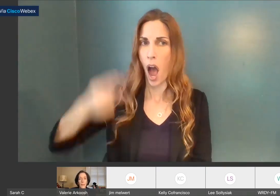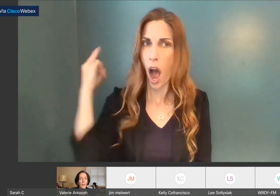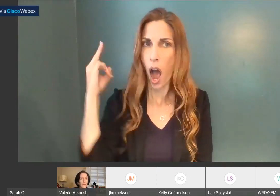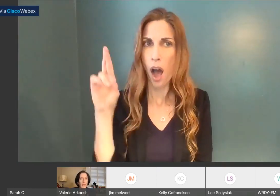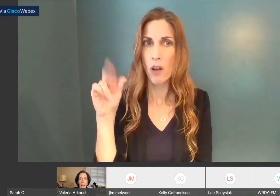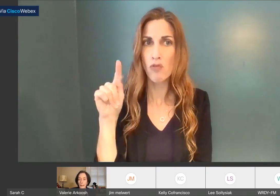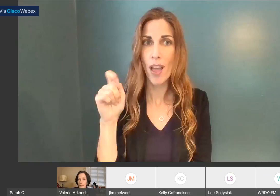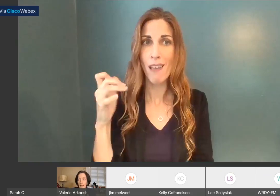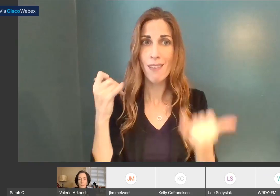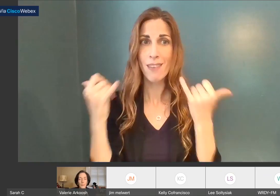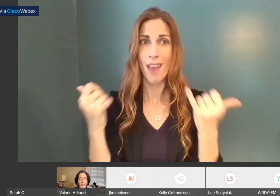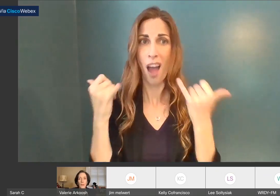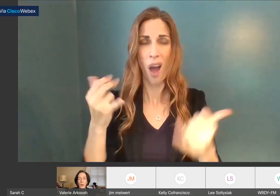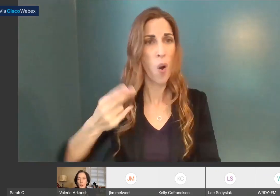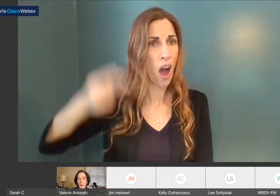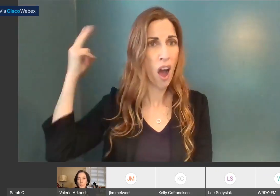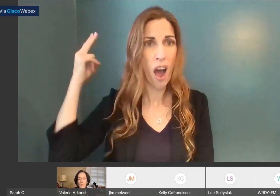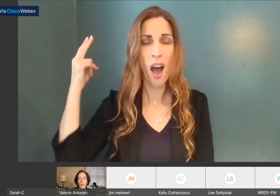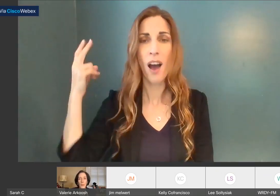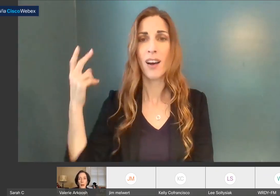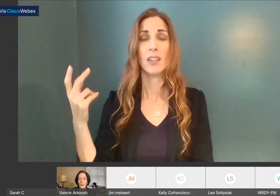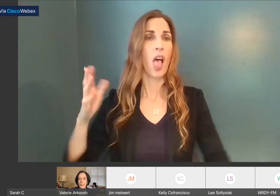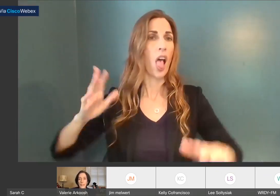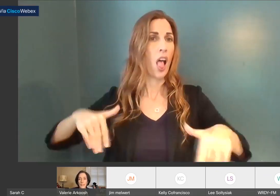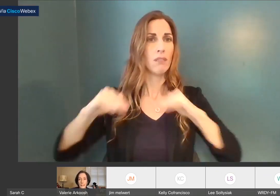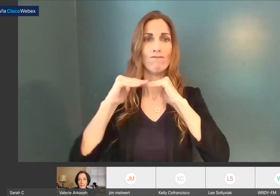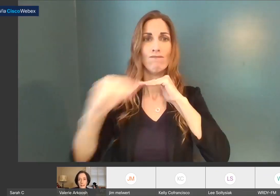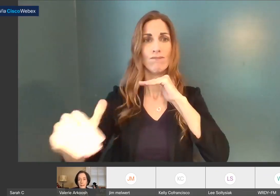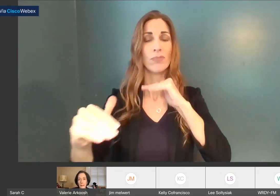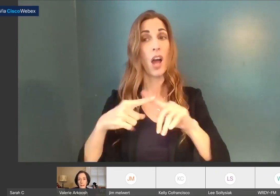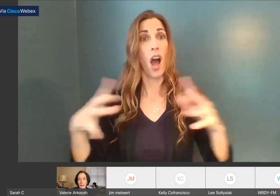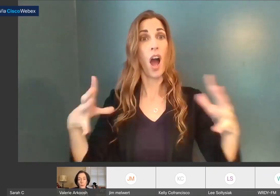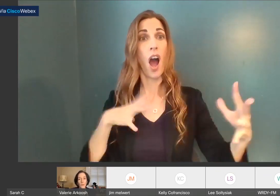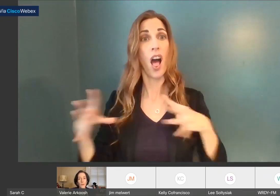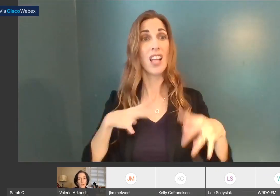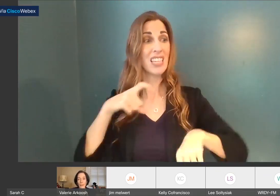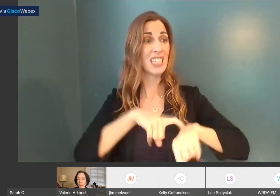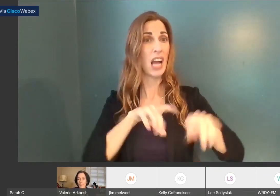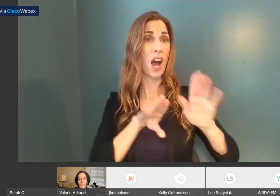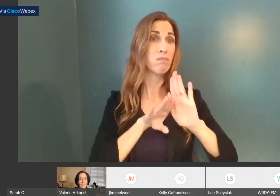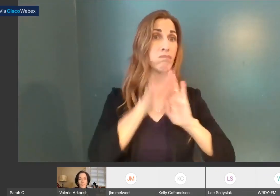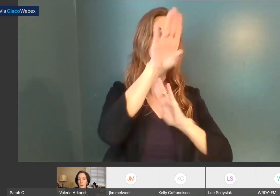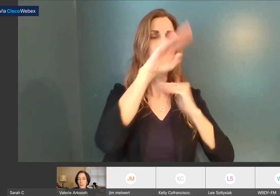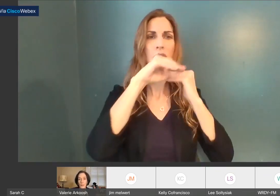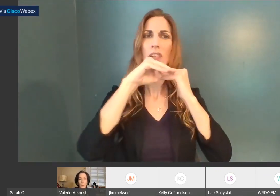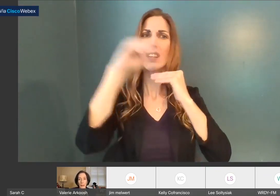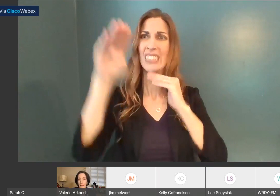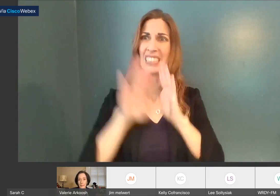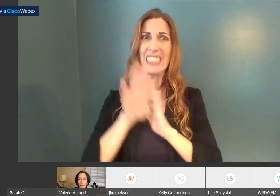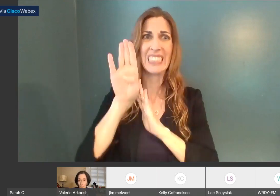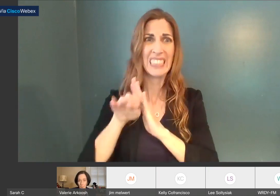We have not yet plateaued from the holiday season and we certainly haven't started to go back down.